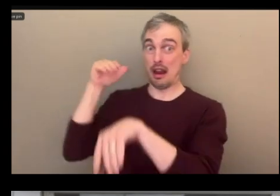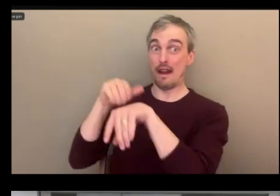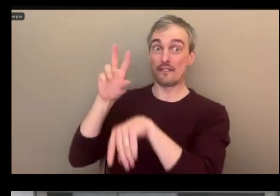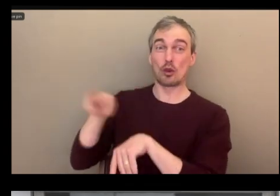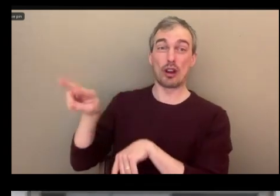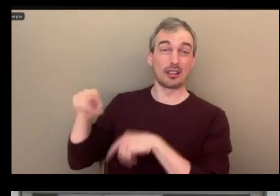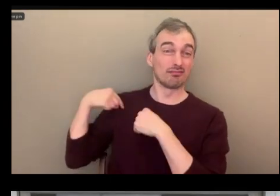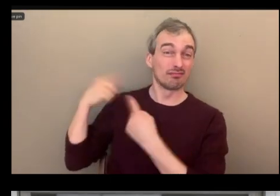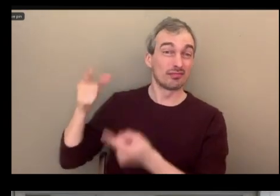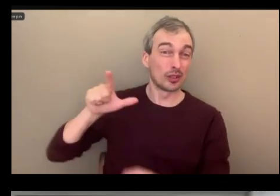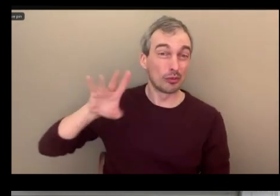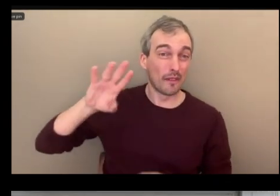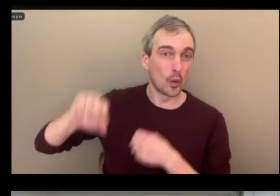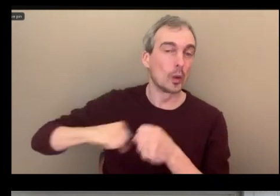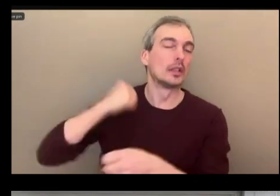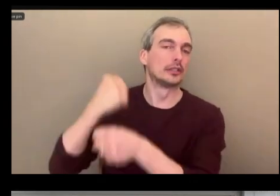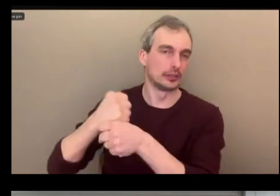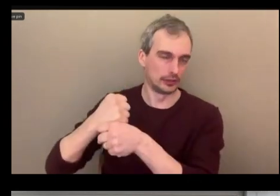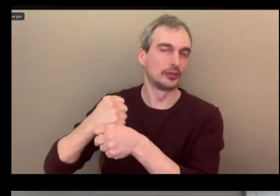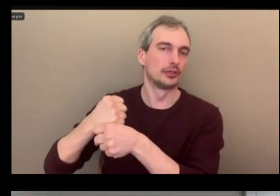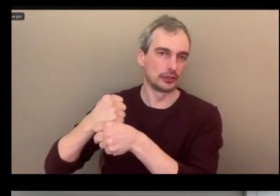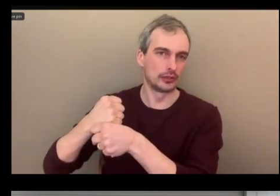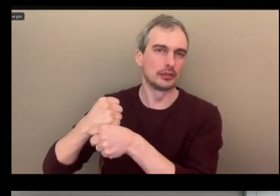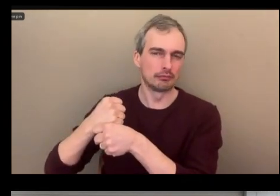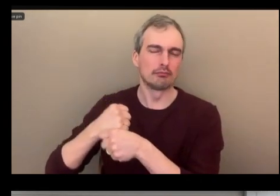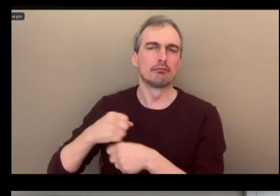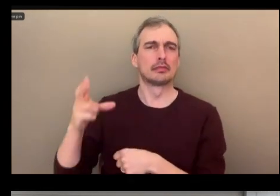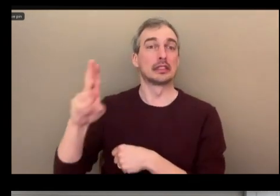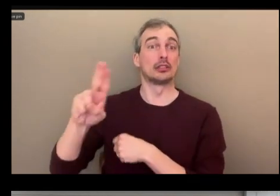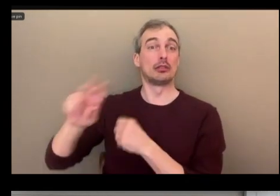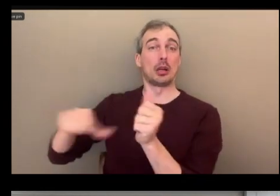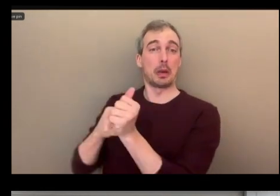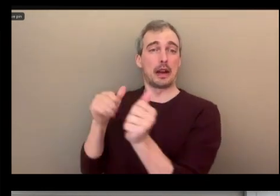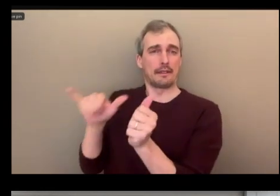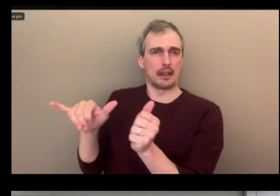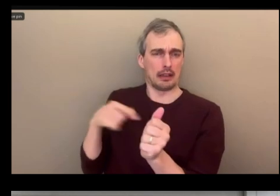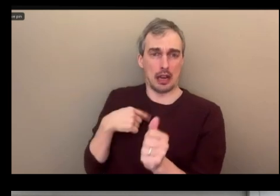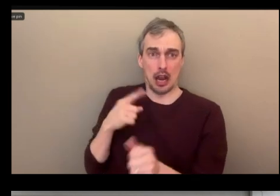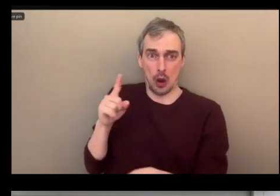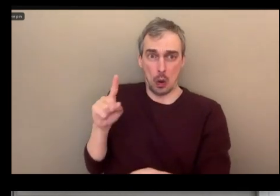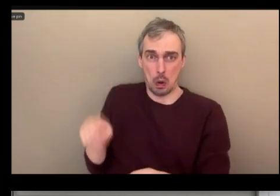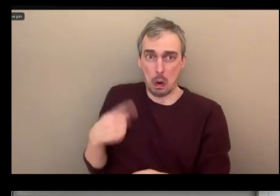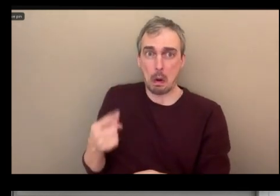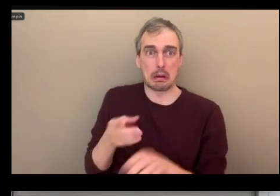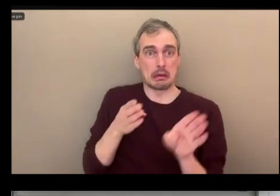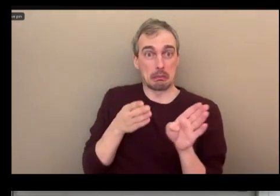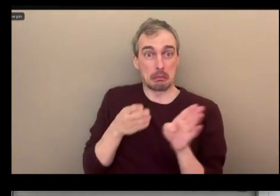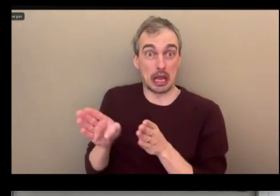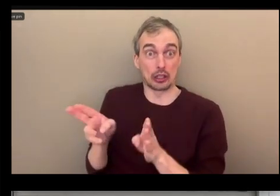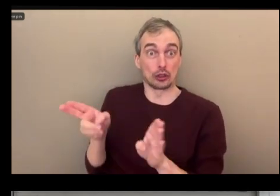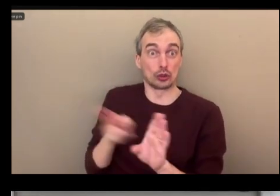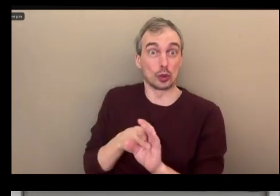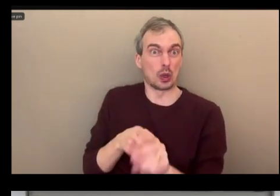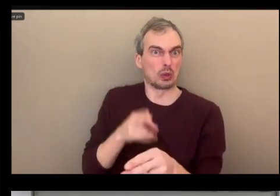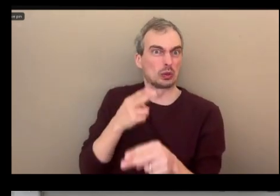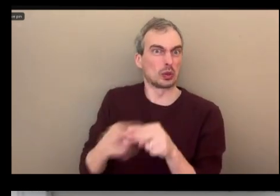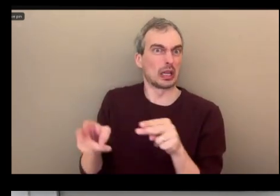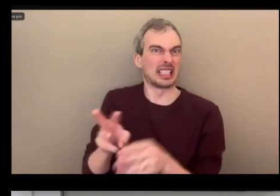the last 24 years. A little bit of history behind it -- I only planned to be here for 6 months. So when people look about... Where have you failed in your career?